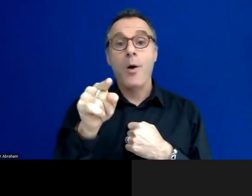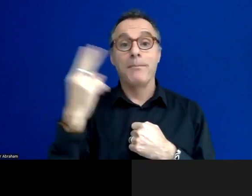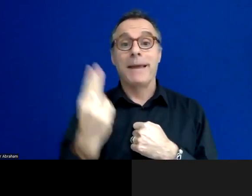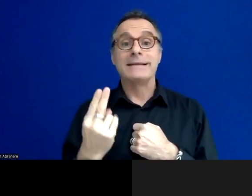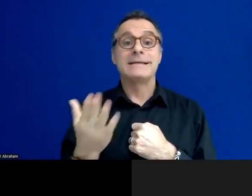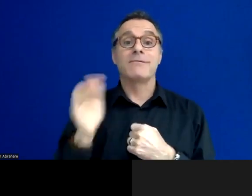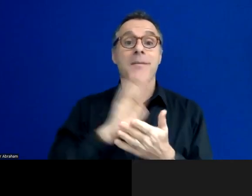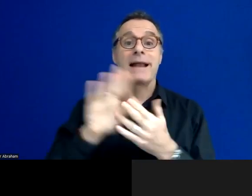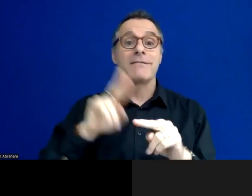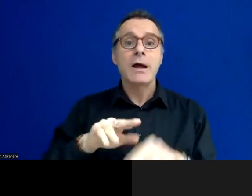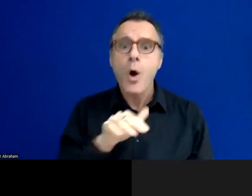Jenny: Oh nice.